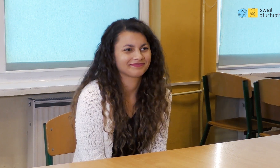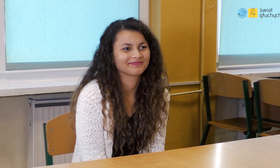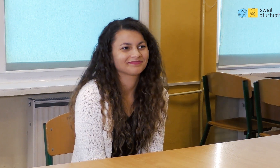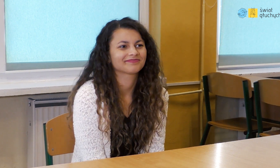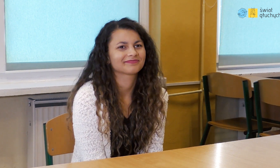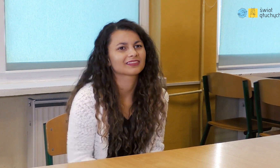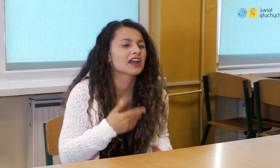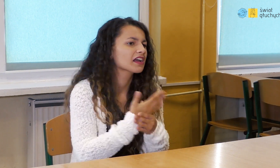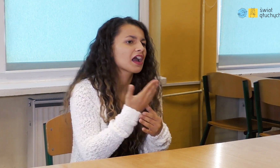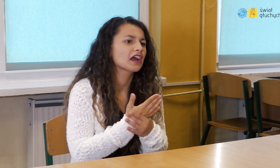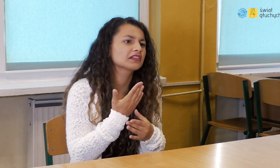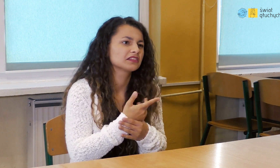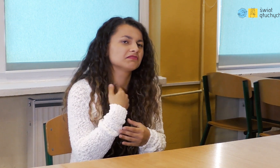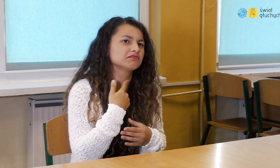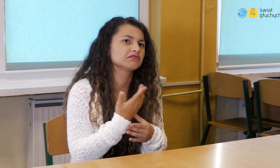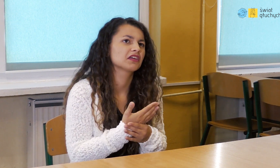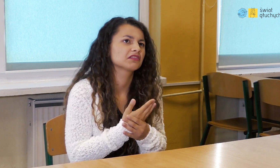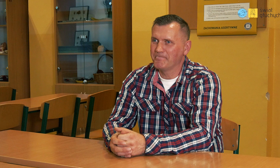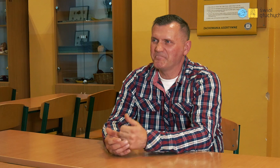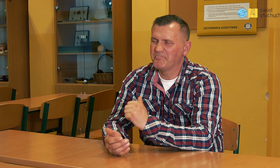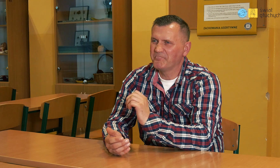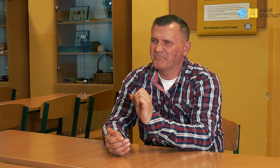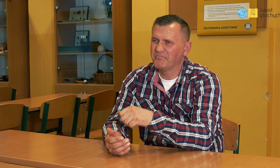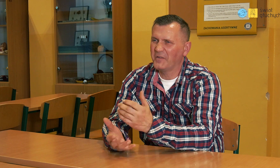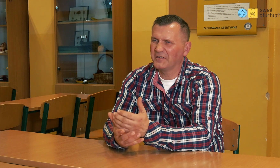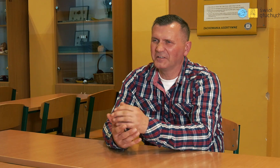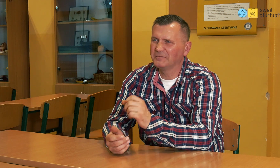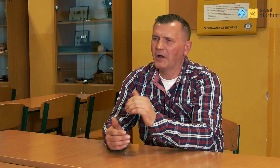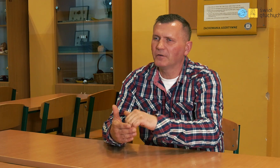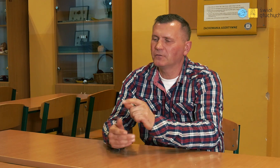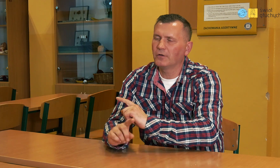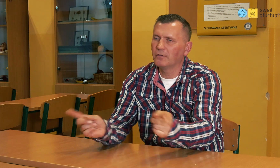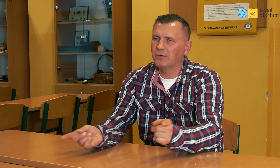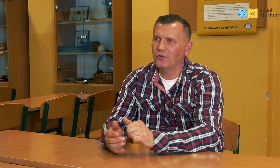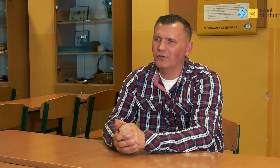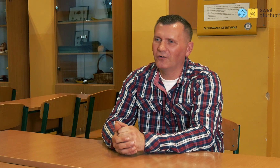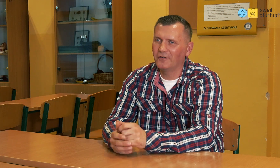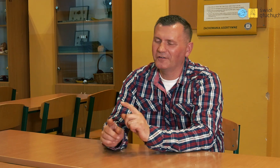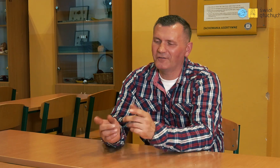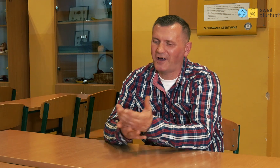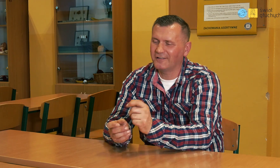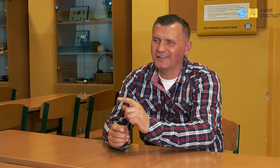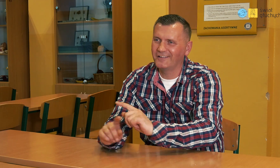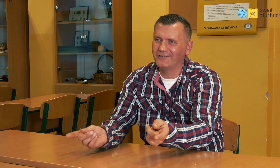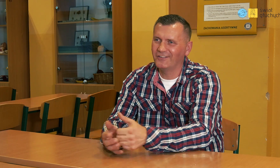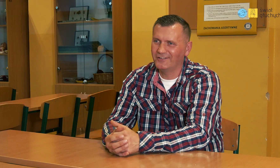Then card games, right? We couldn't always play card games.